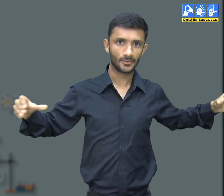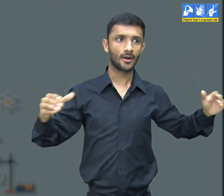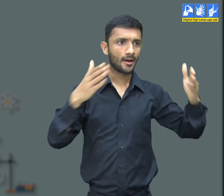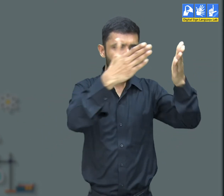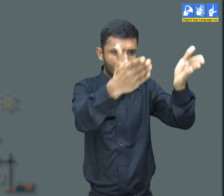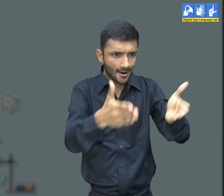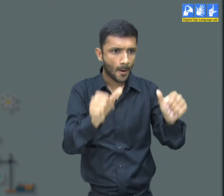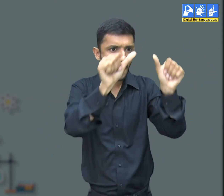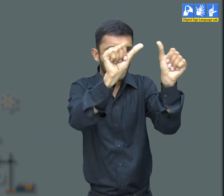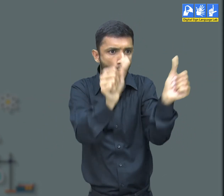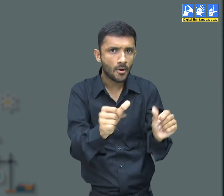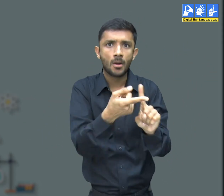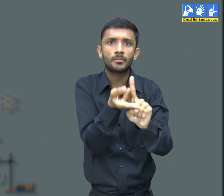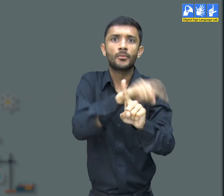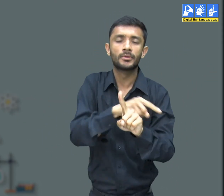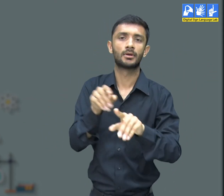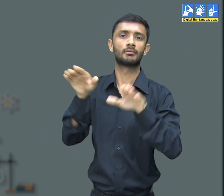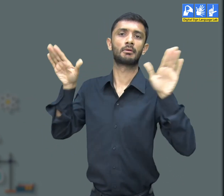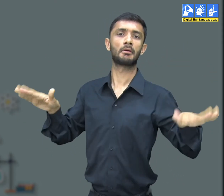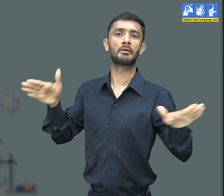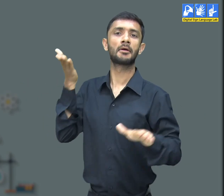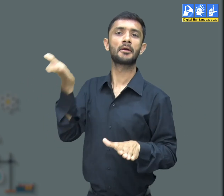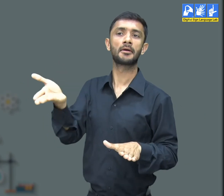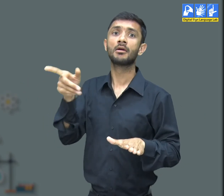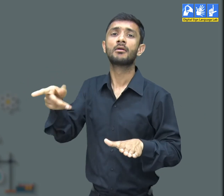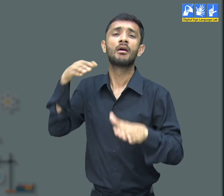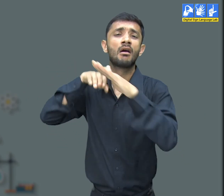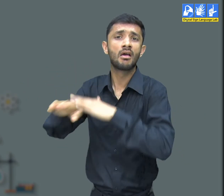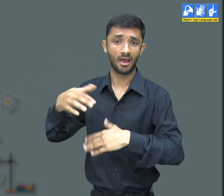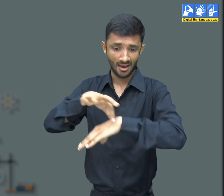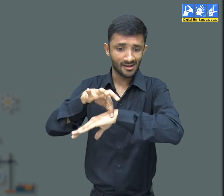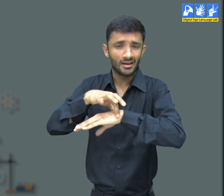The design of an airplane is modeled on birds.